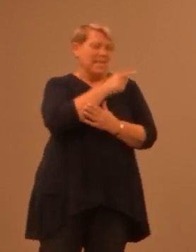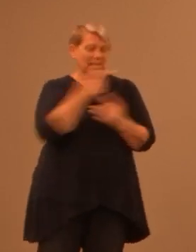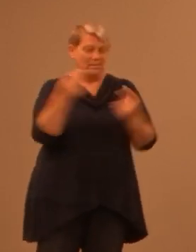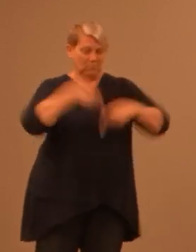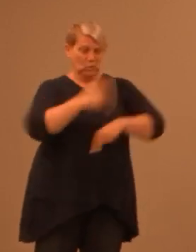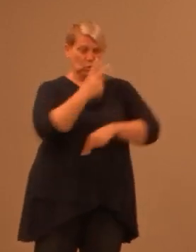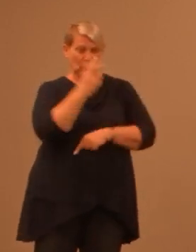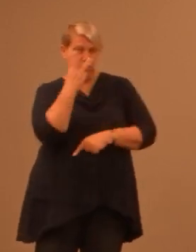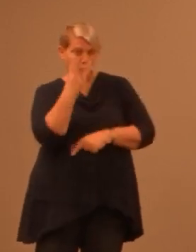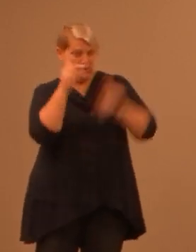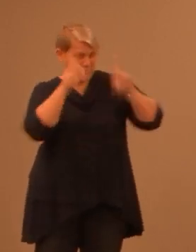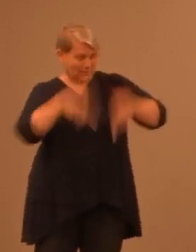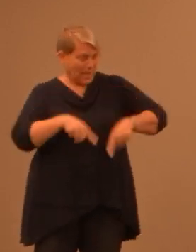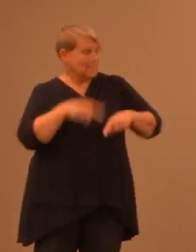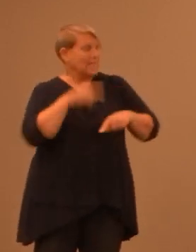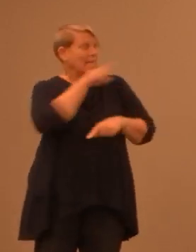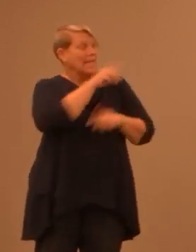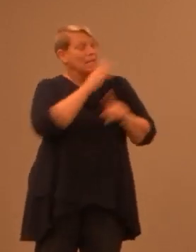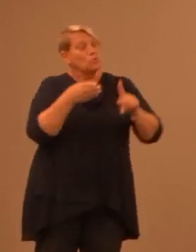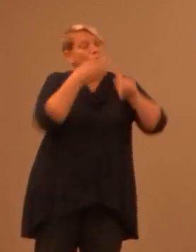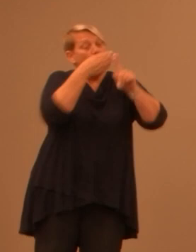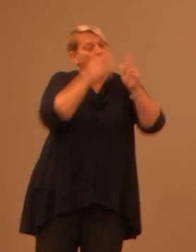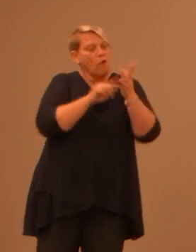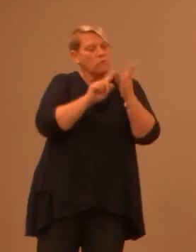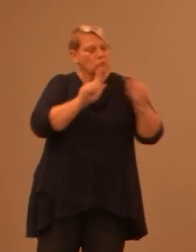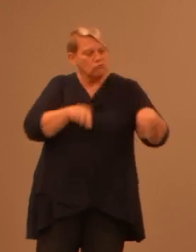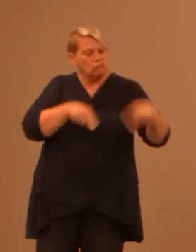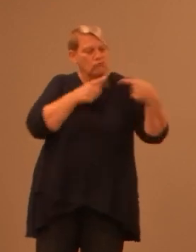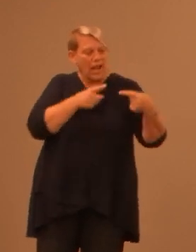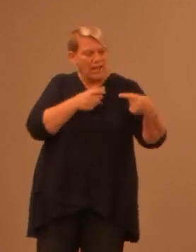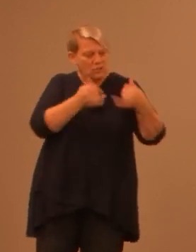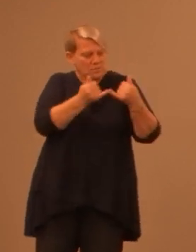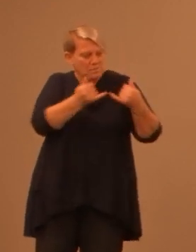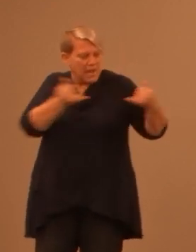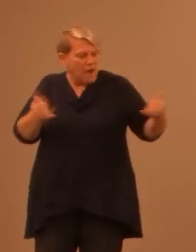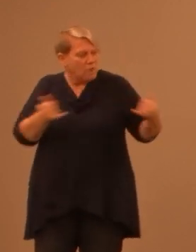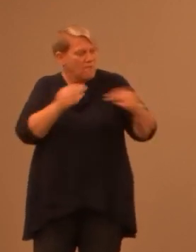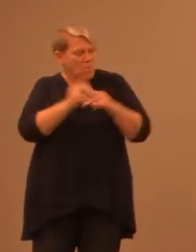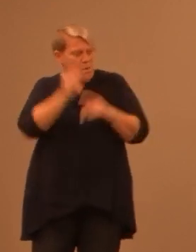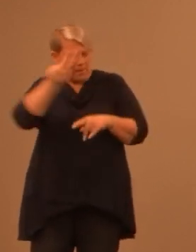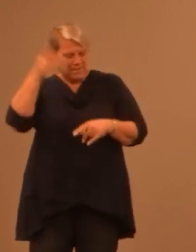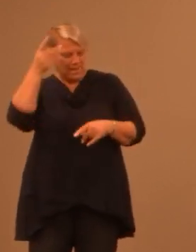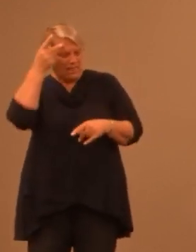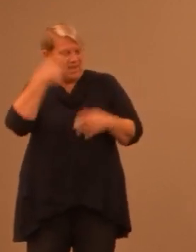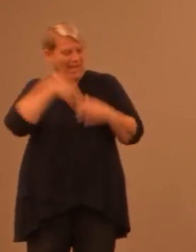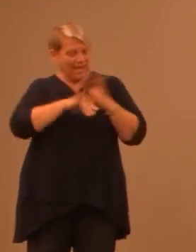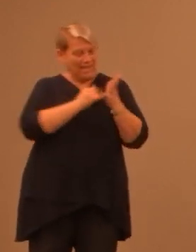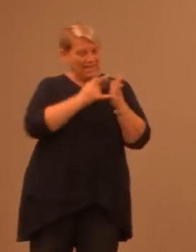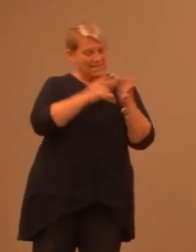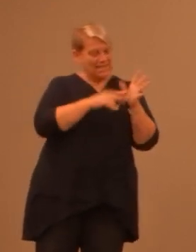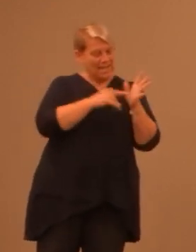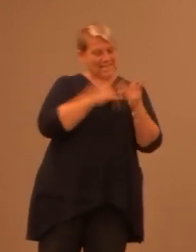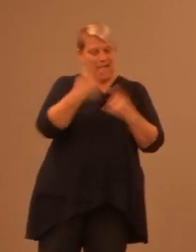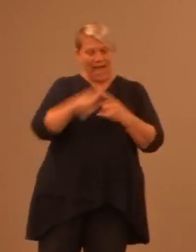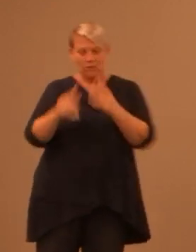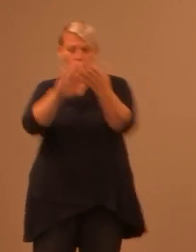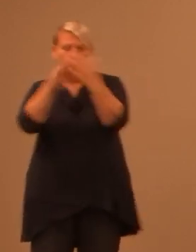Jordan's goal is to challenge the boundaries of the political norms, both in the Senate and within the community, to create a just and